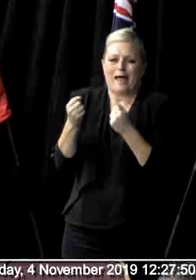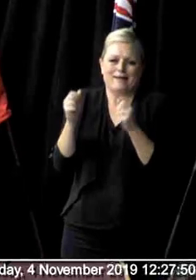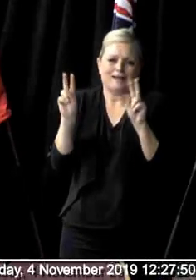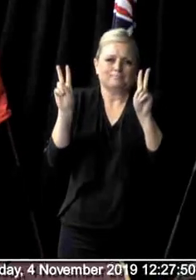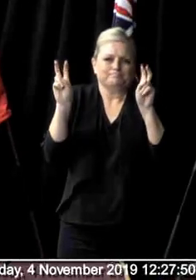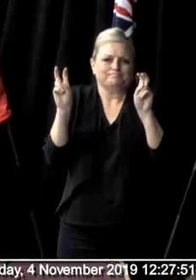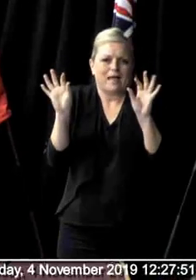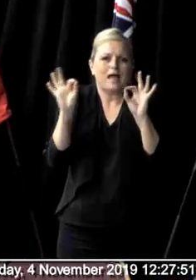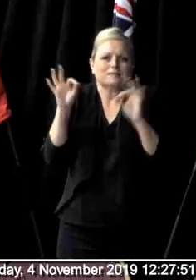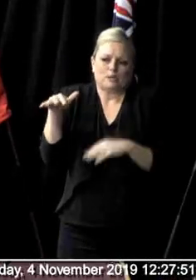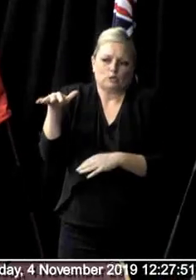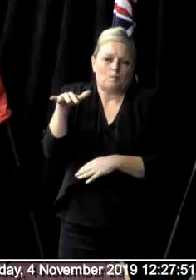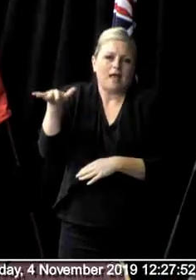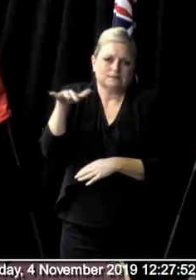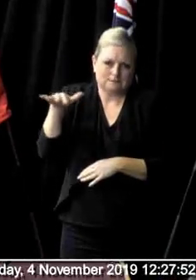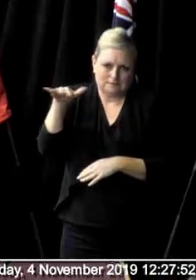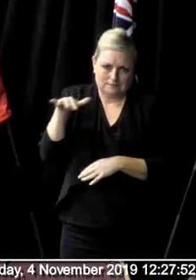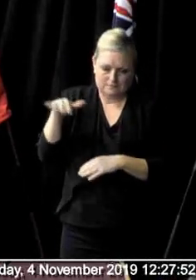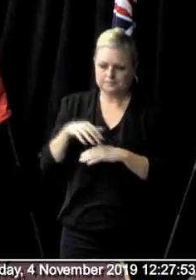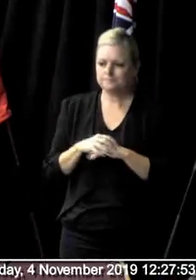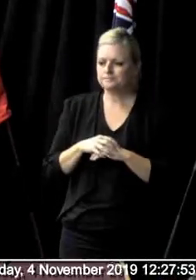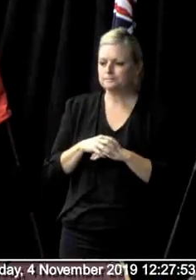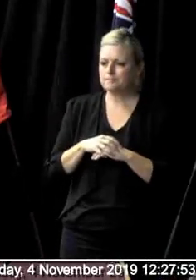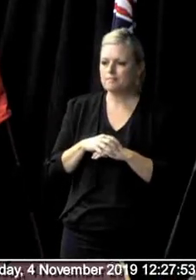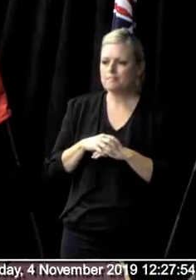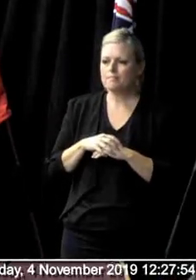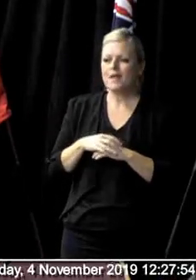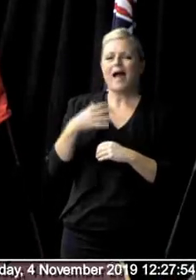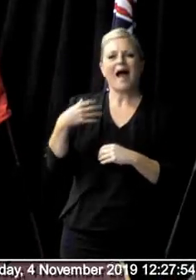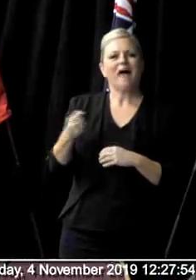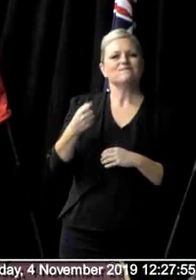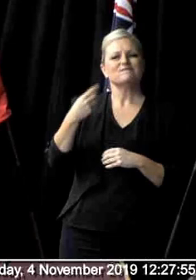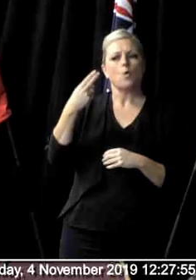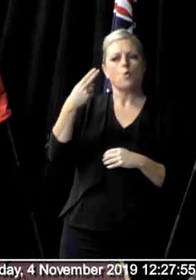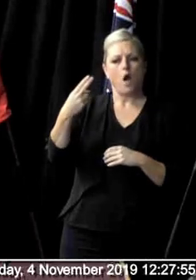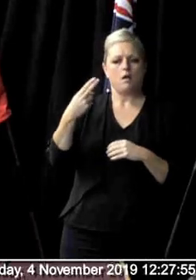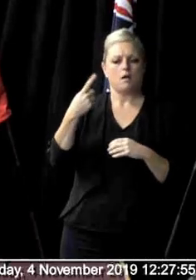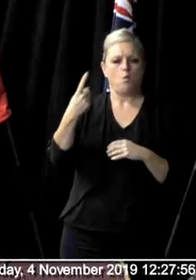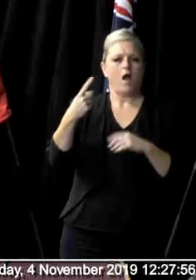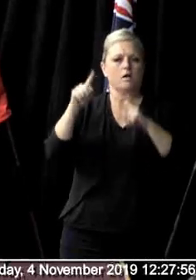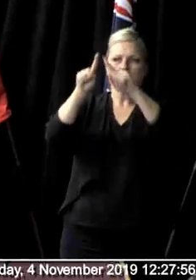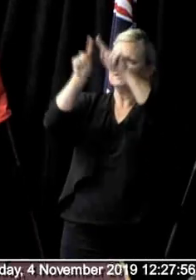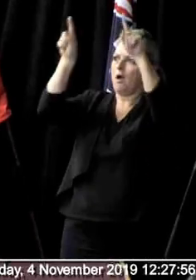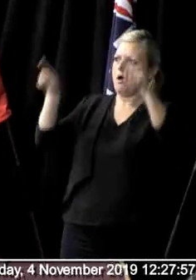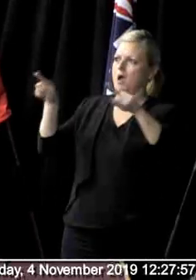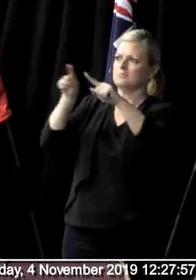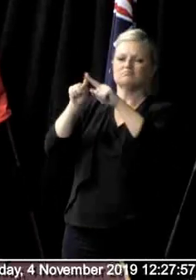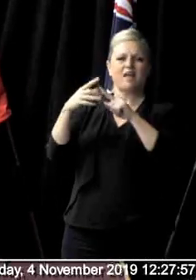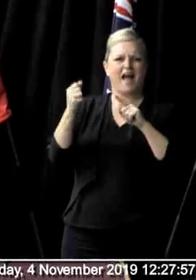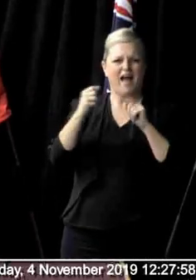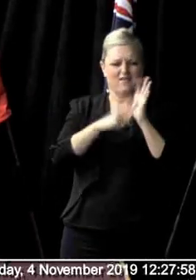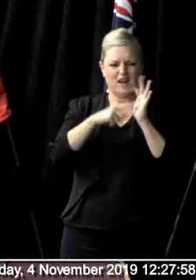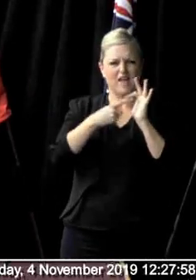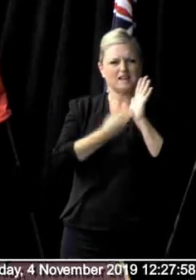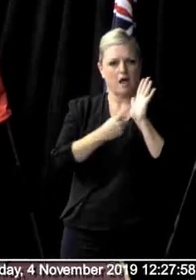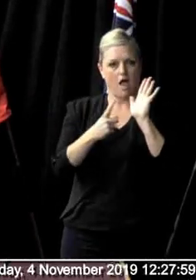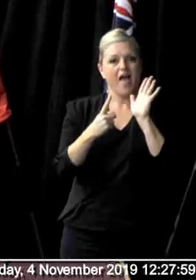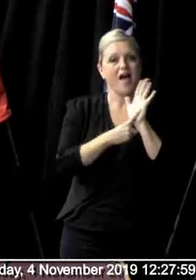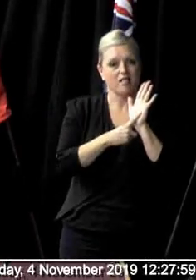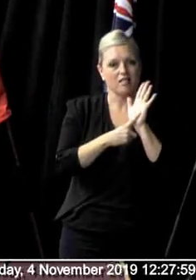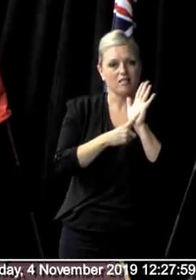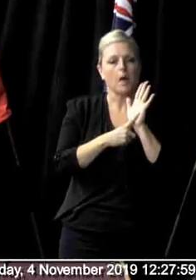There was a sign with the letter L on it which was the first letter of her name,